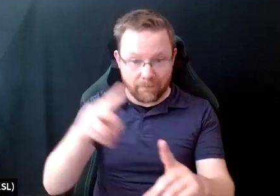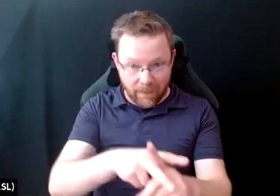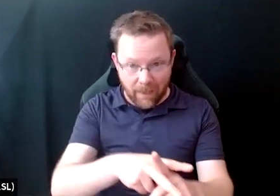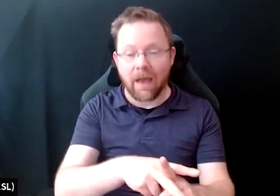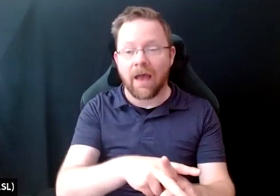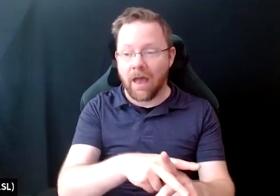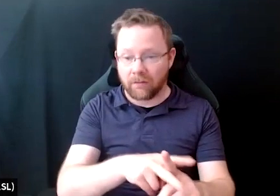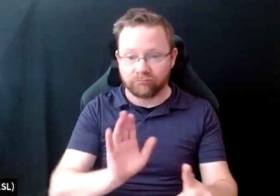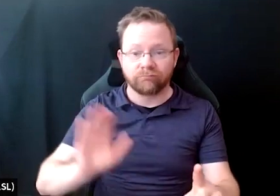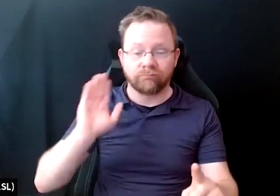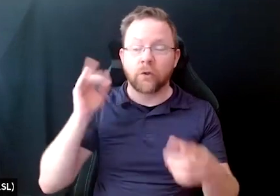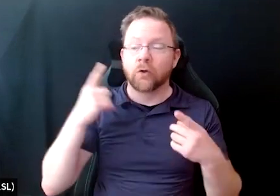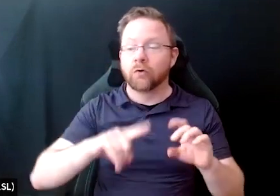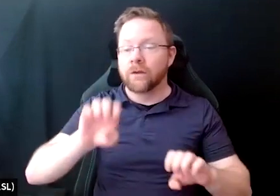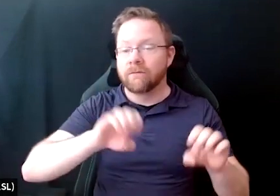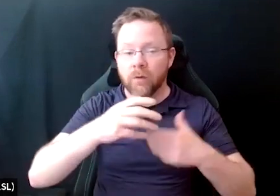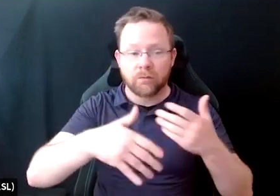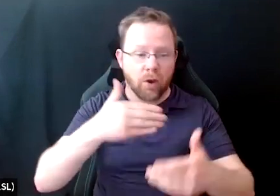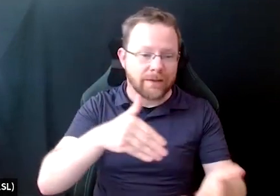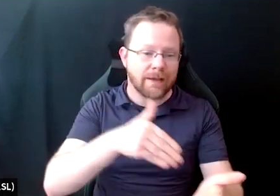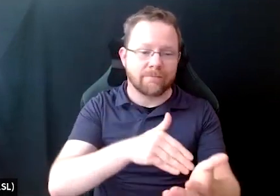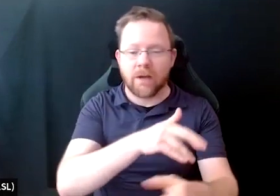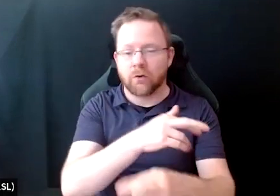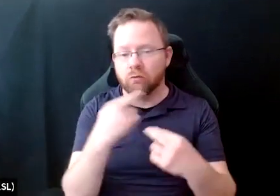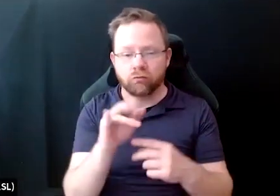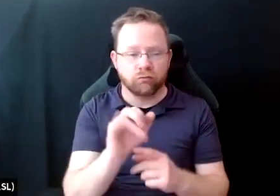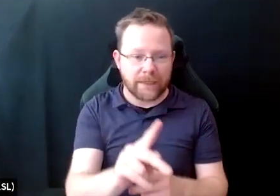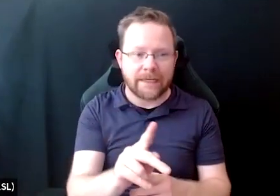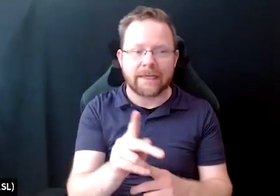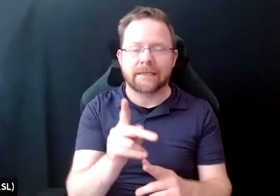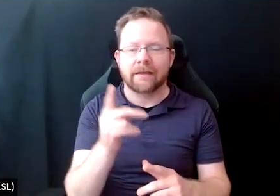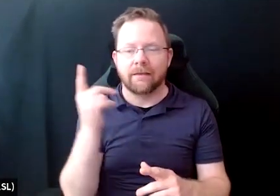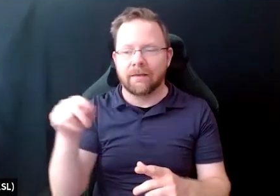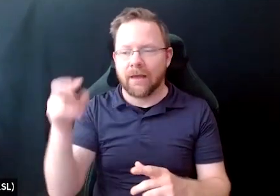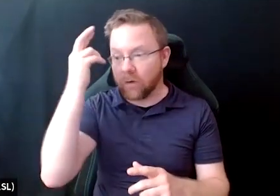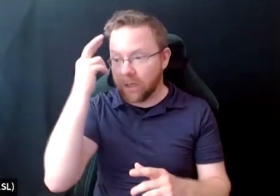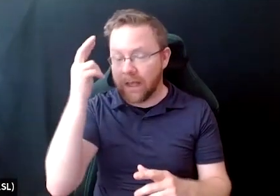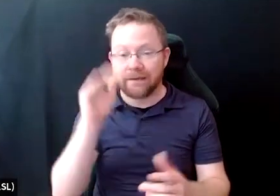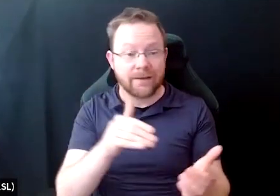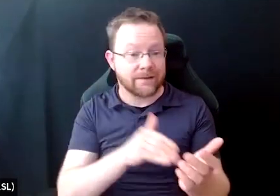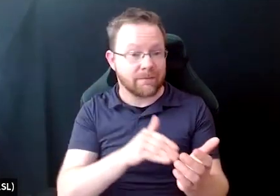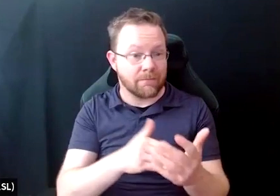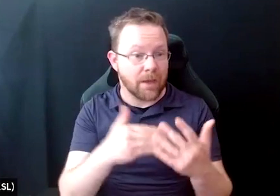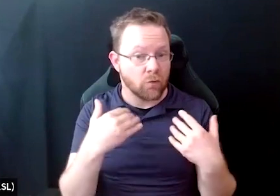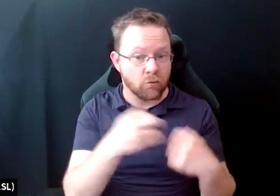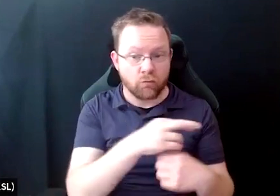and then during the evaluation of medical risk, it was established that his medical risk is low enough that he could be hired